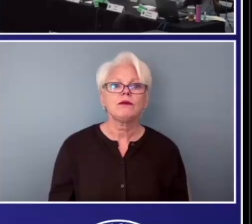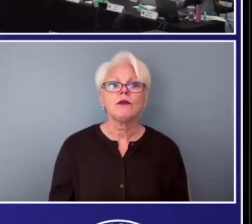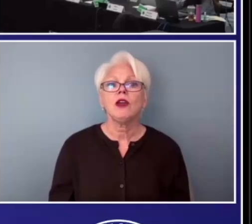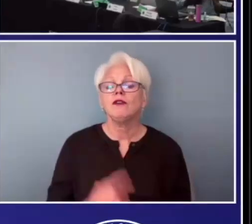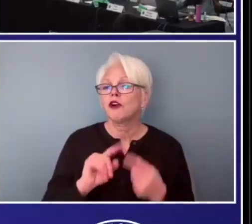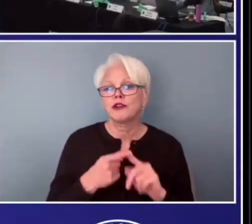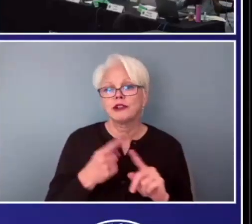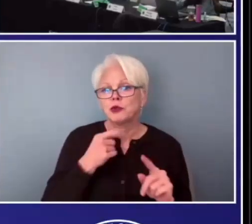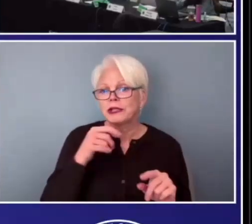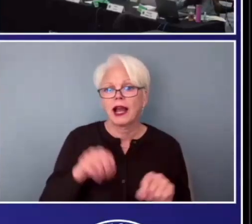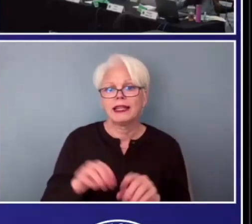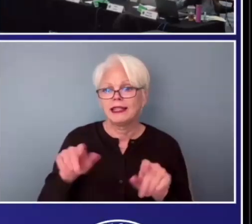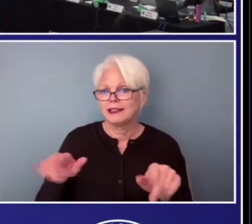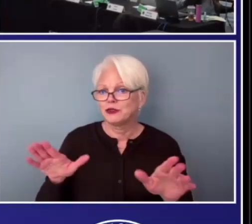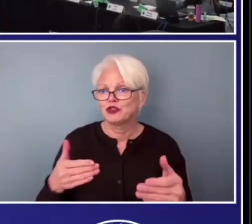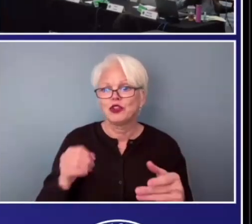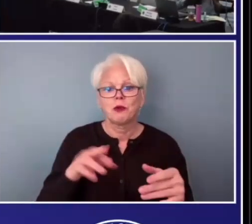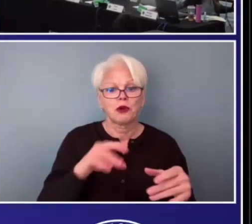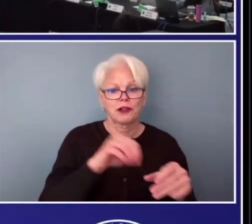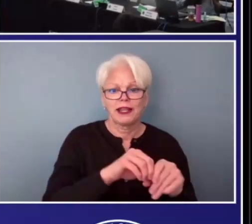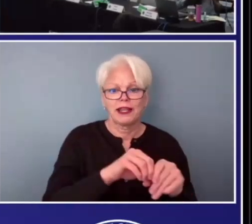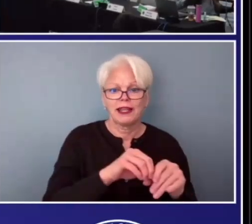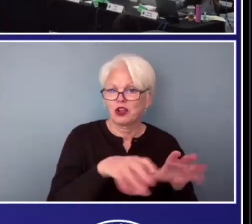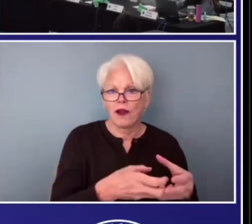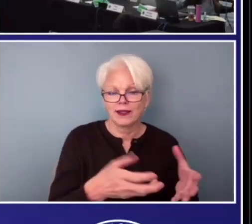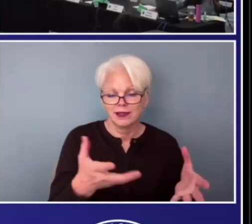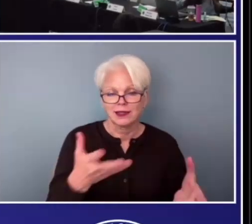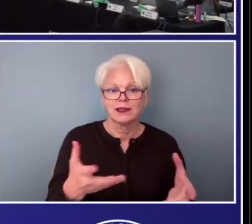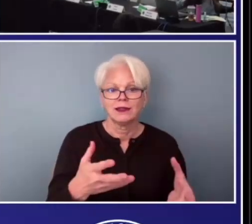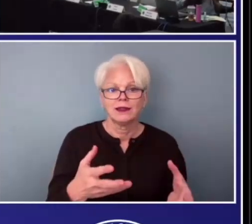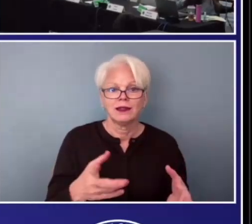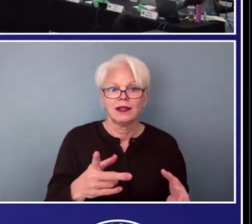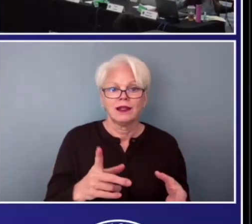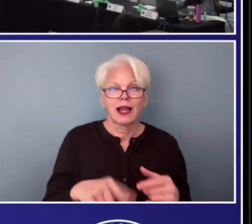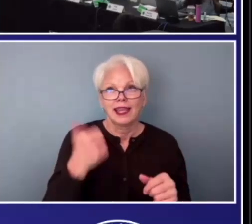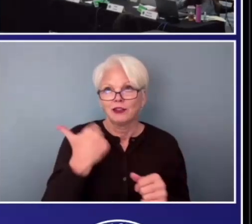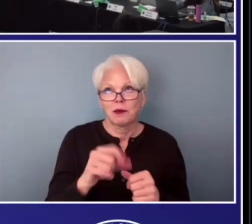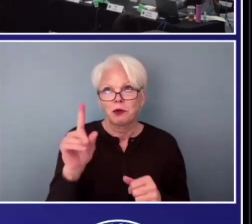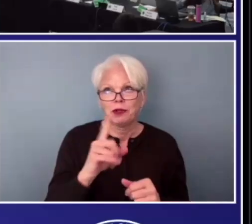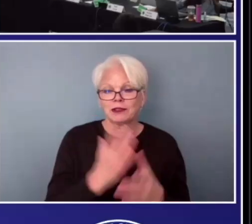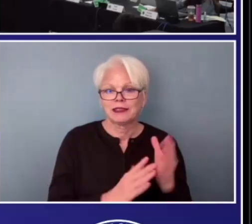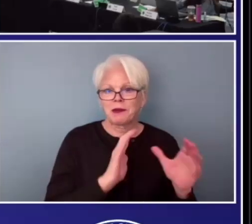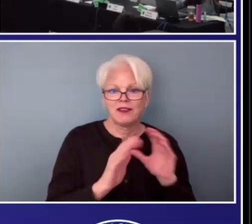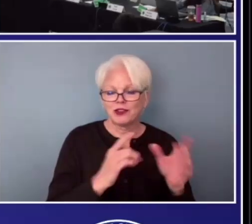the caucus, because I can't remember at this point where some of those conversations happened and want to make